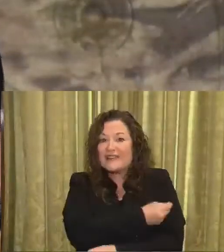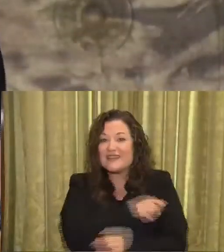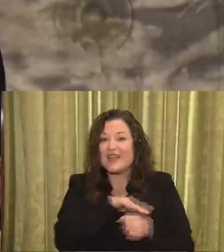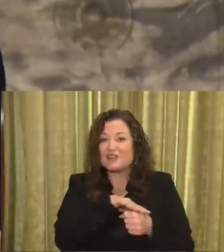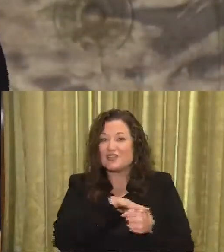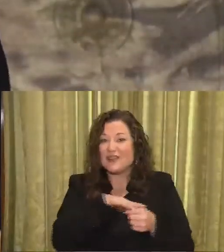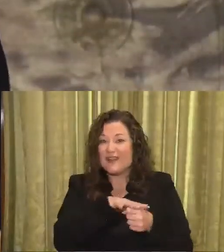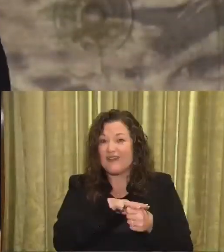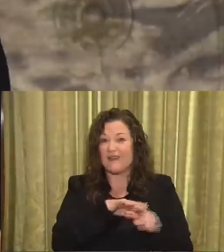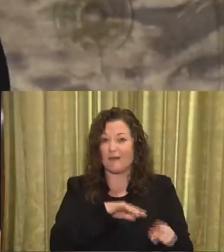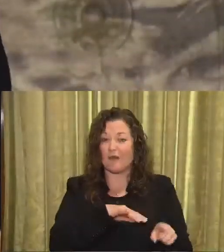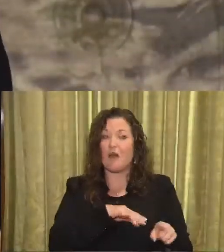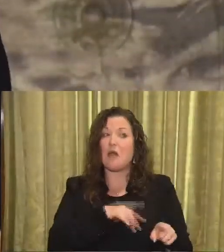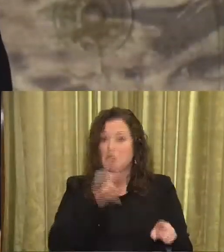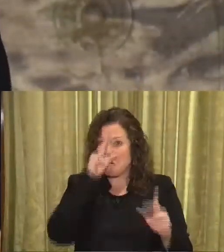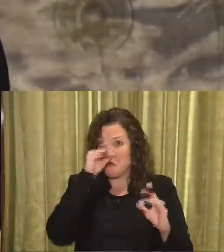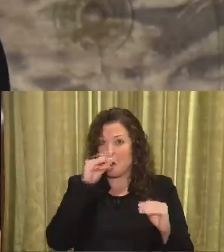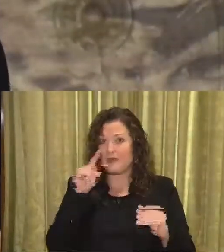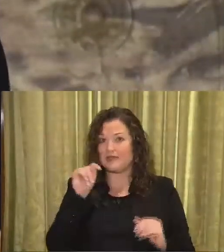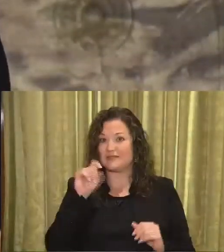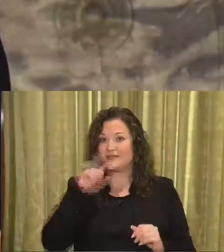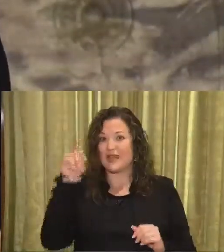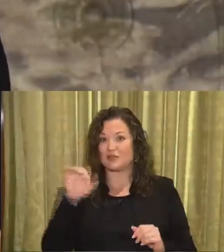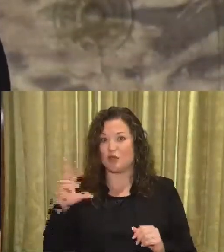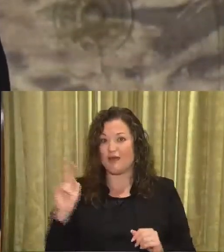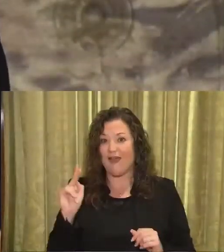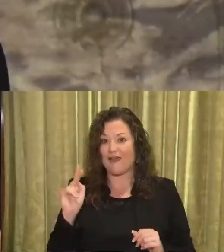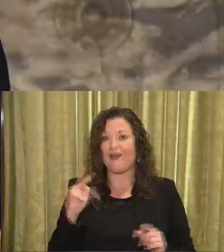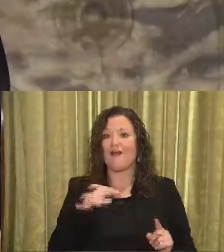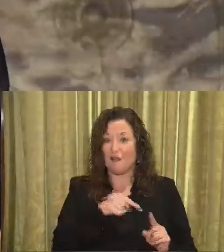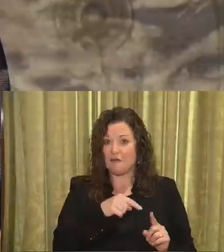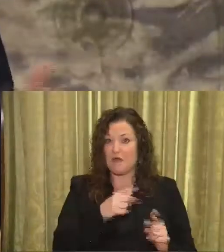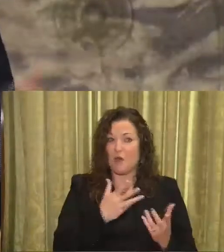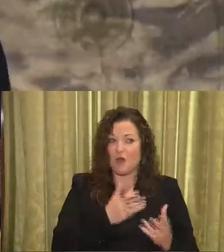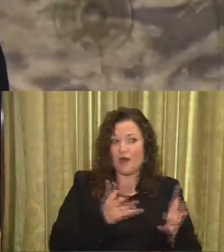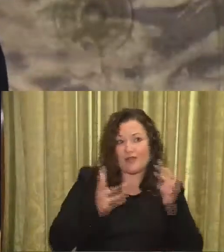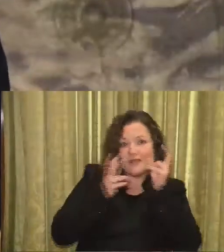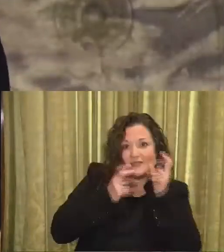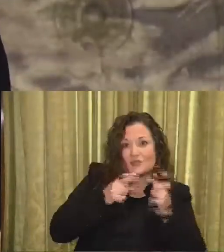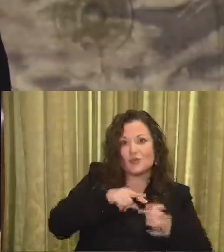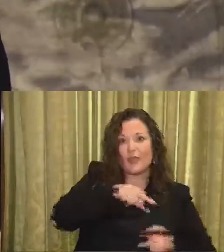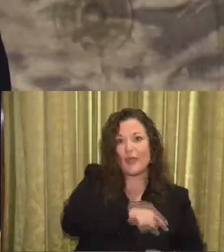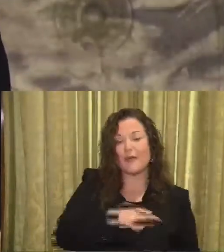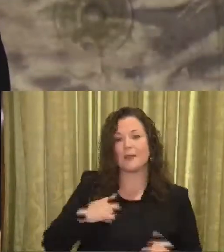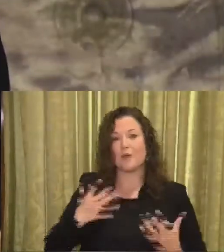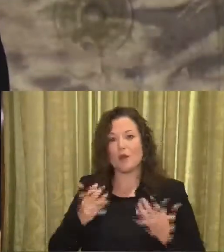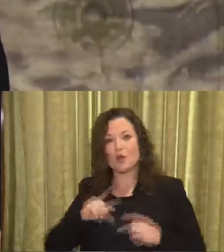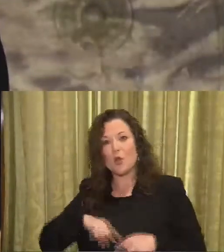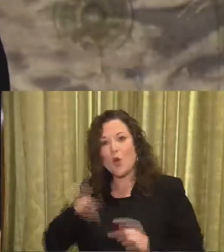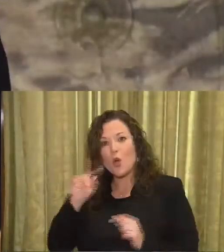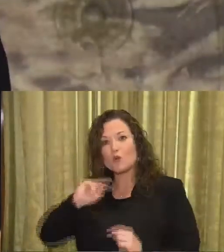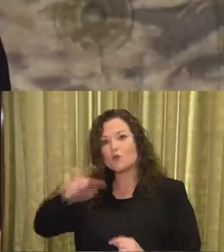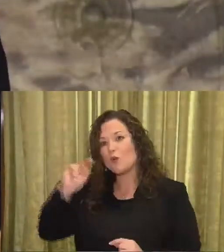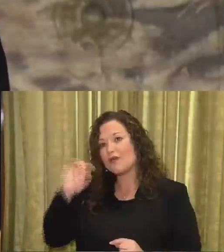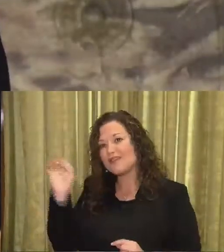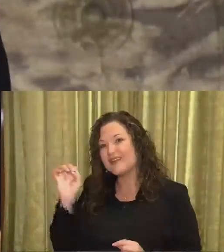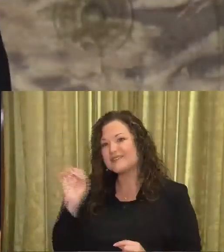during this time and listen to them as well and go up to northeast. So I want to be out to the